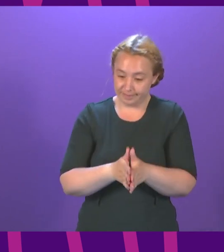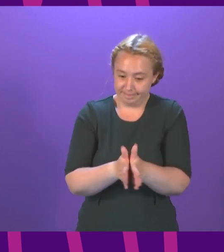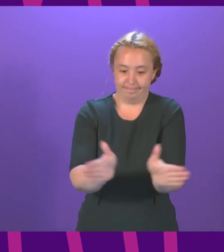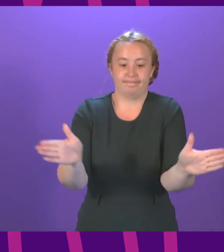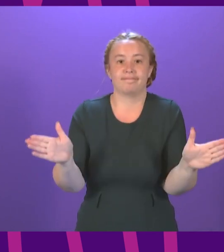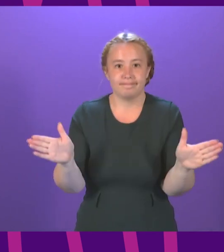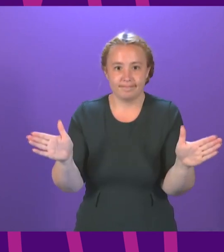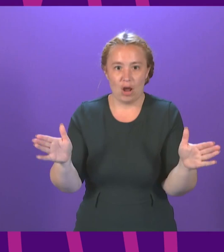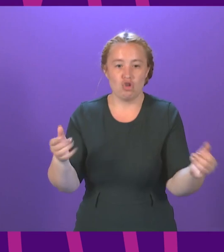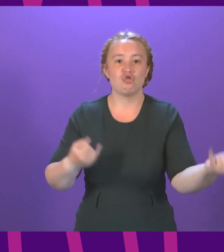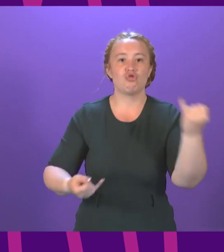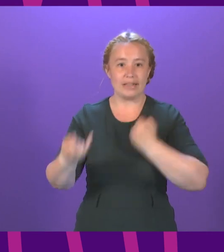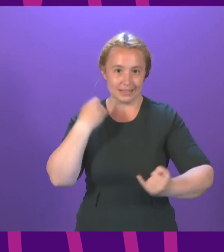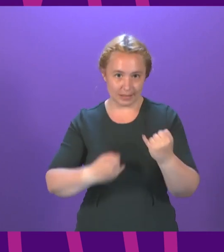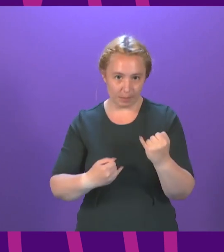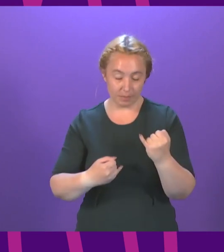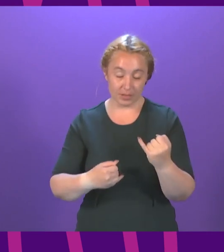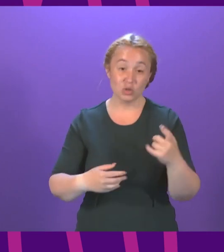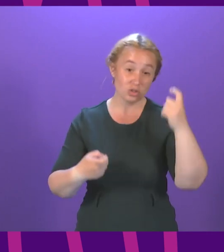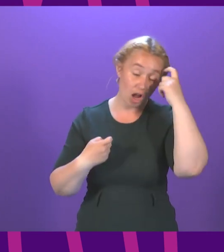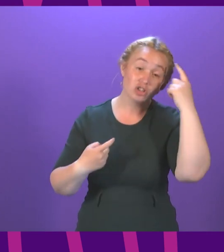which is perfectly understandable. There have always been